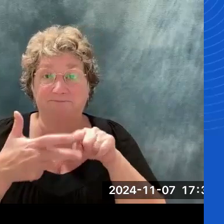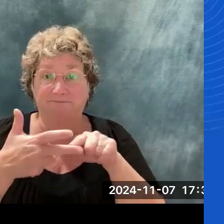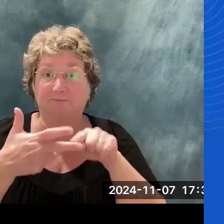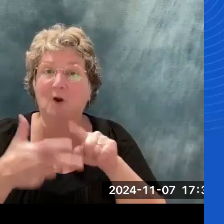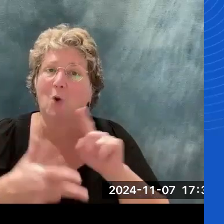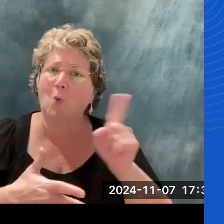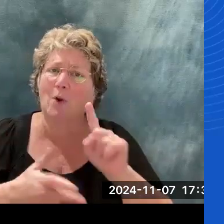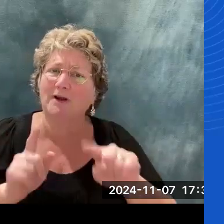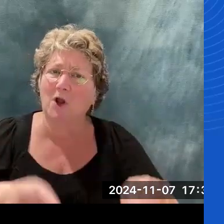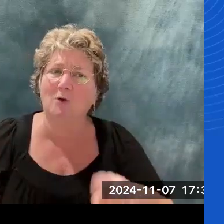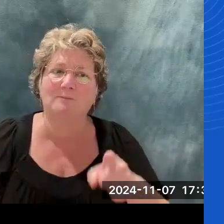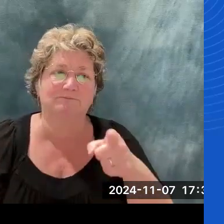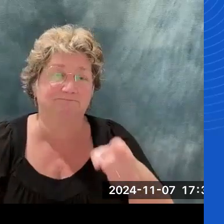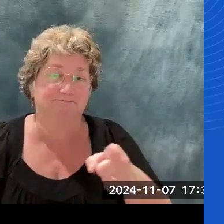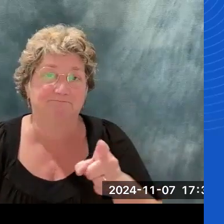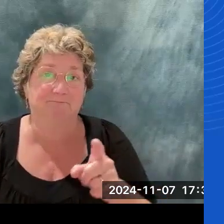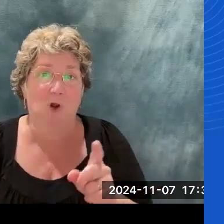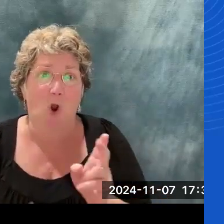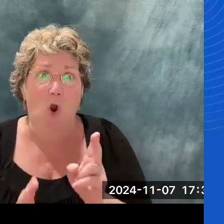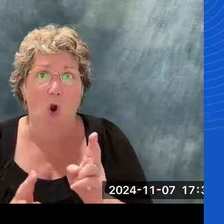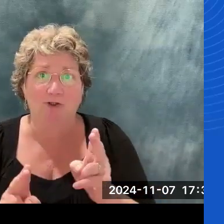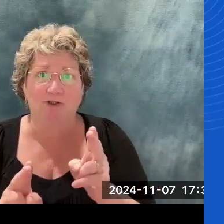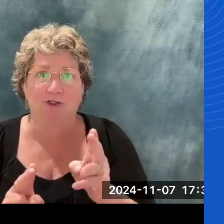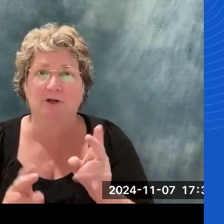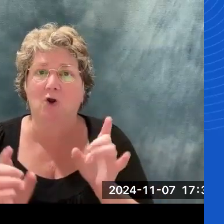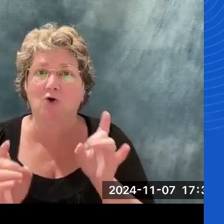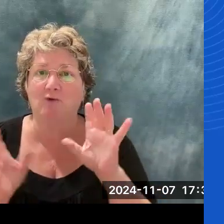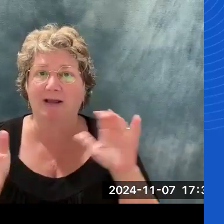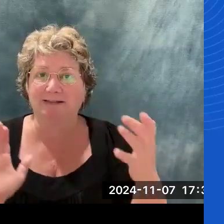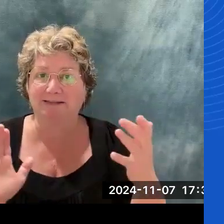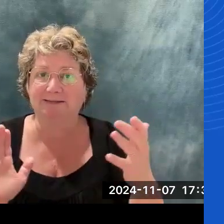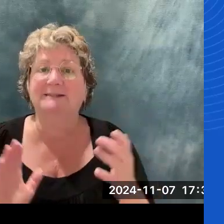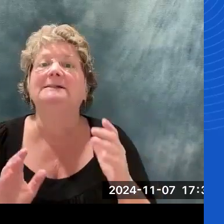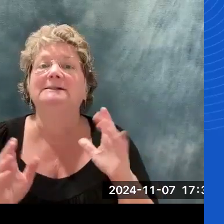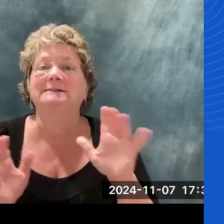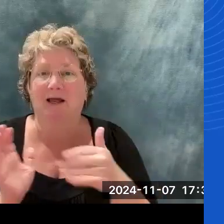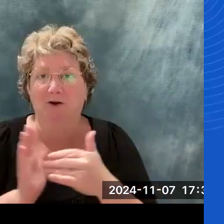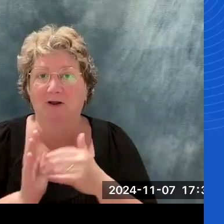It's been open for about a year, and what this is is it's a 23-hour program, and what